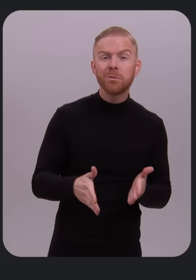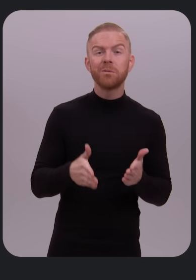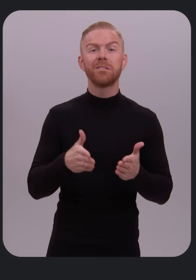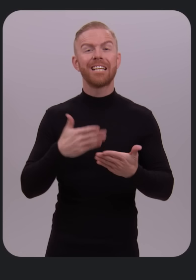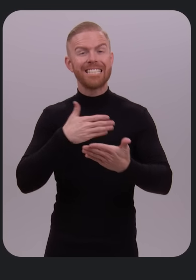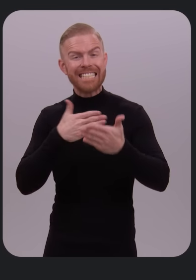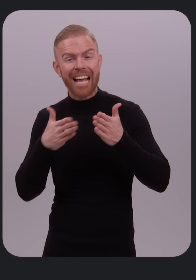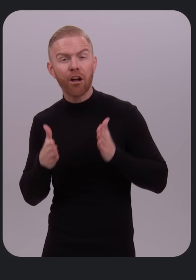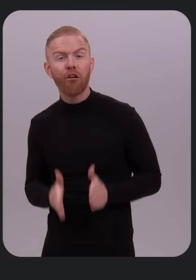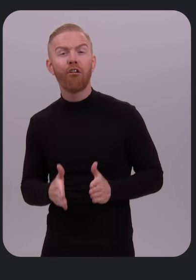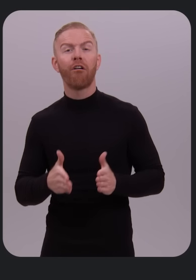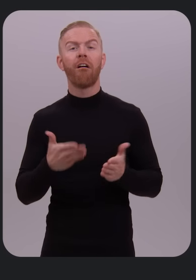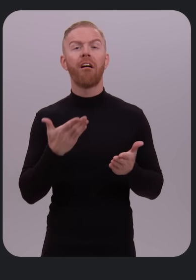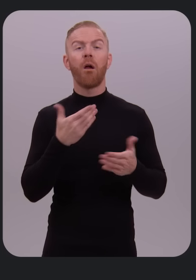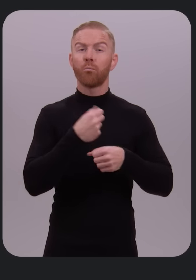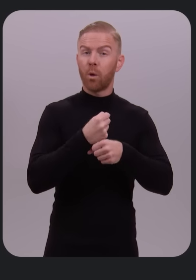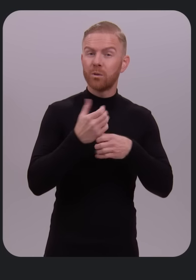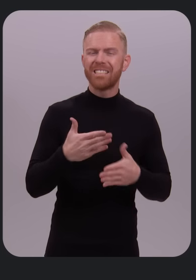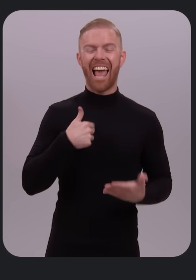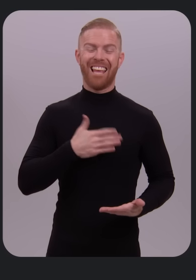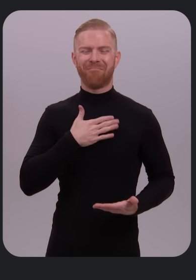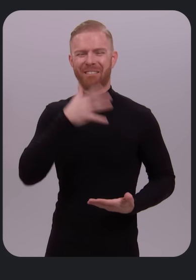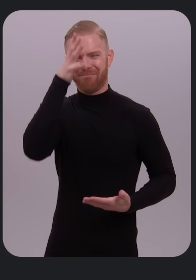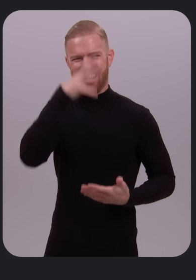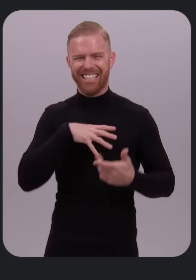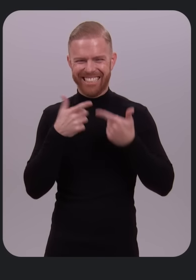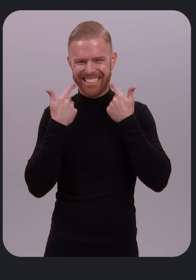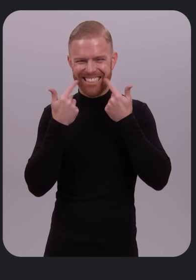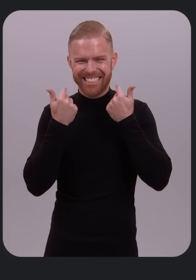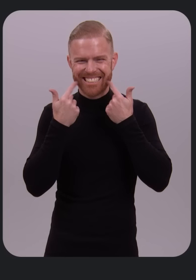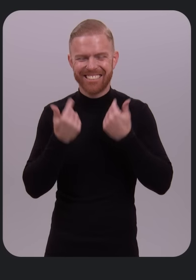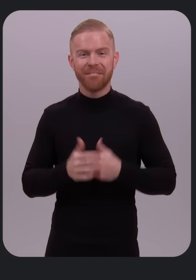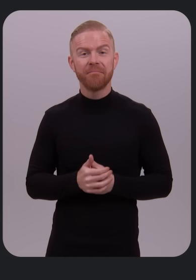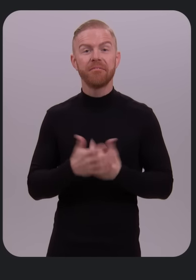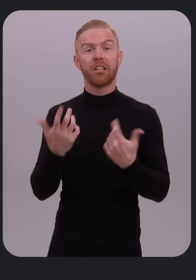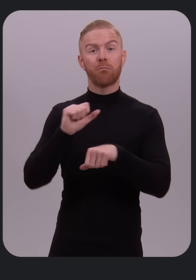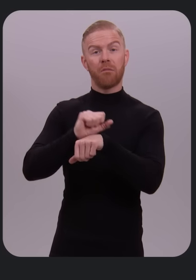Working with sandbox is great.